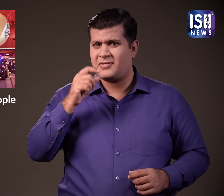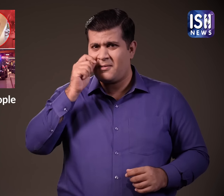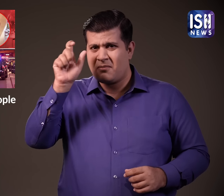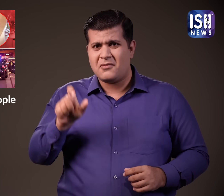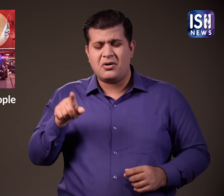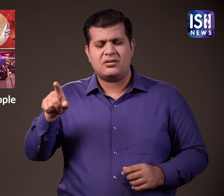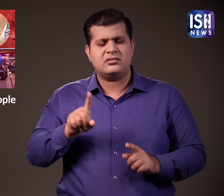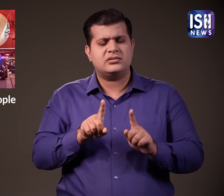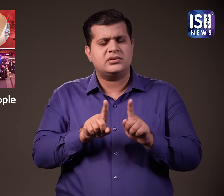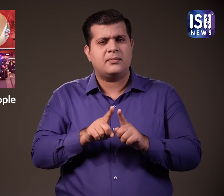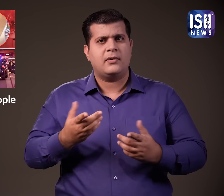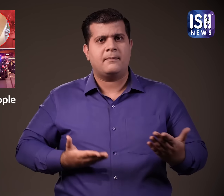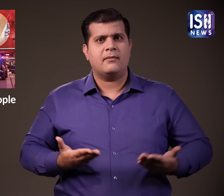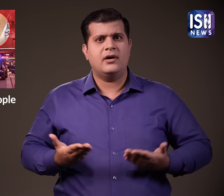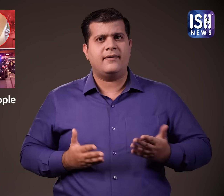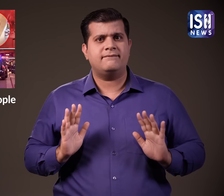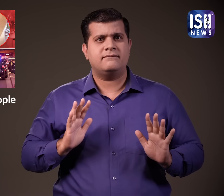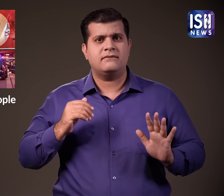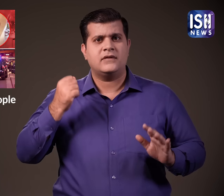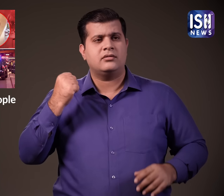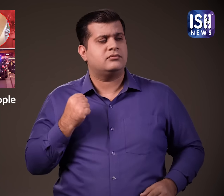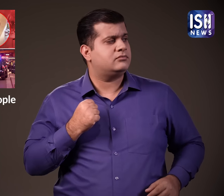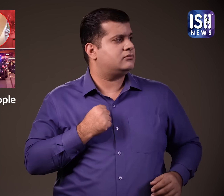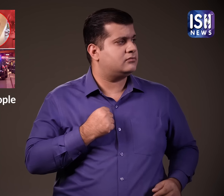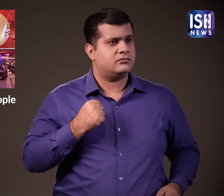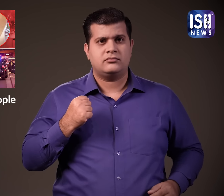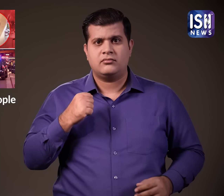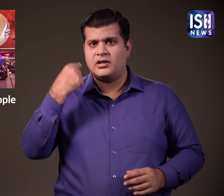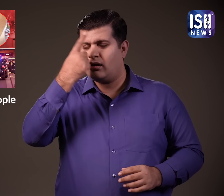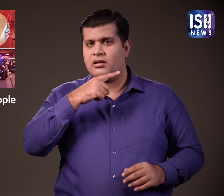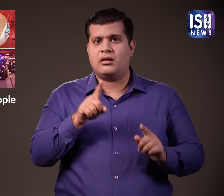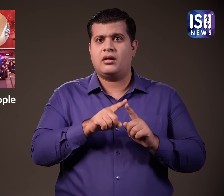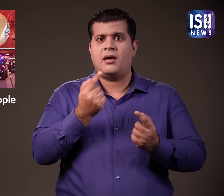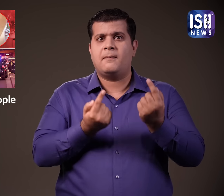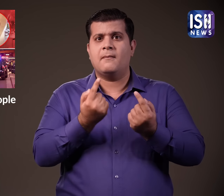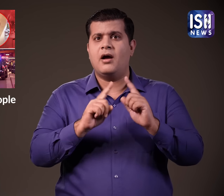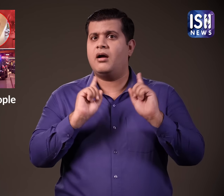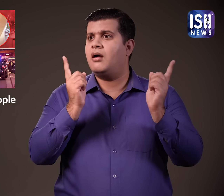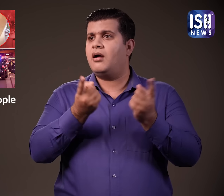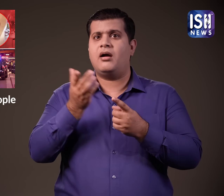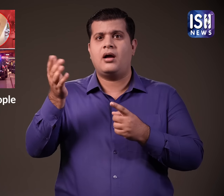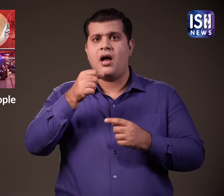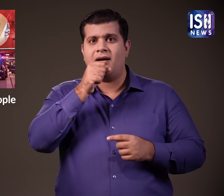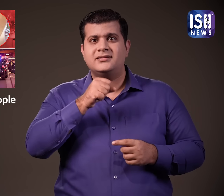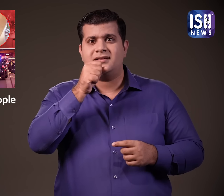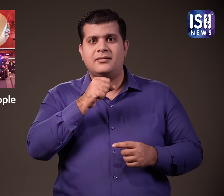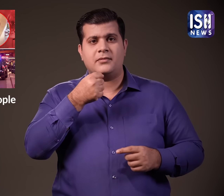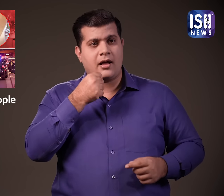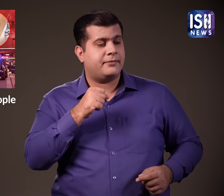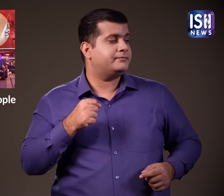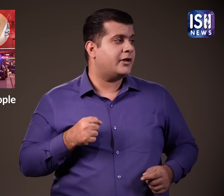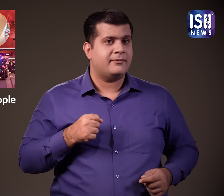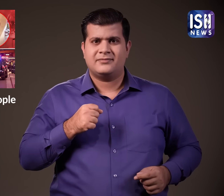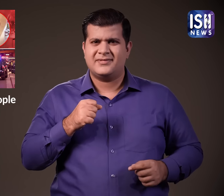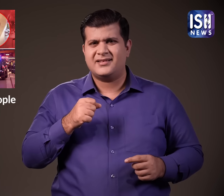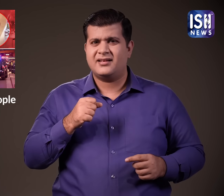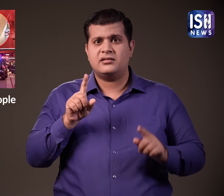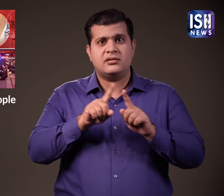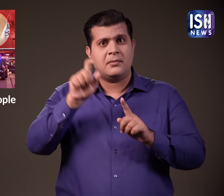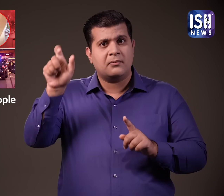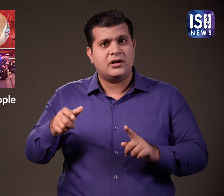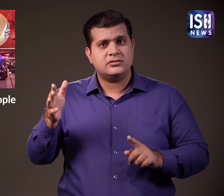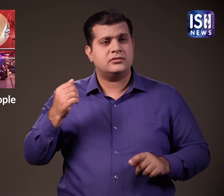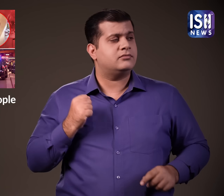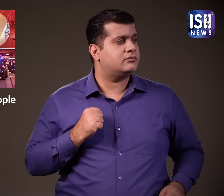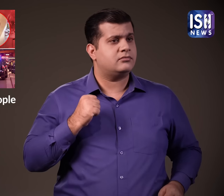But the culprit kept walking without being bothered and as if he was having ice cream in a park.